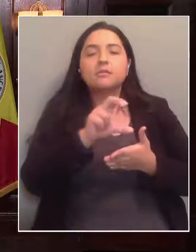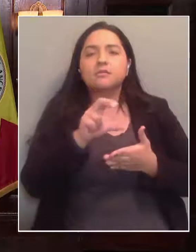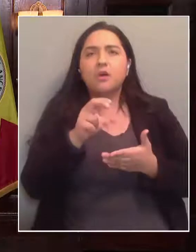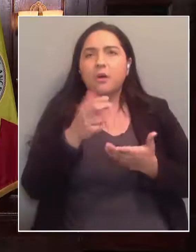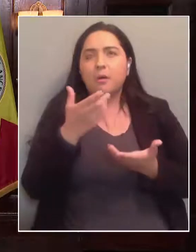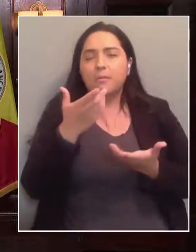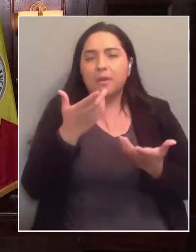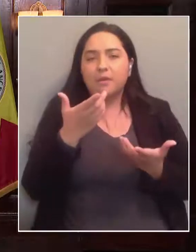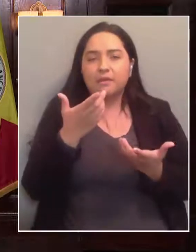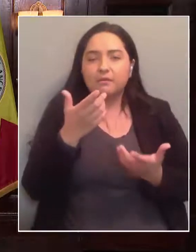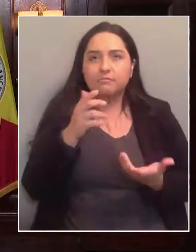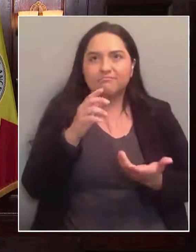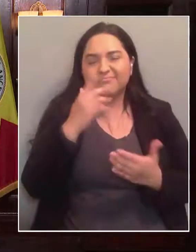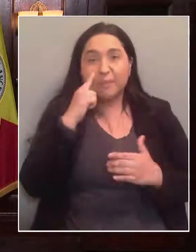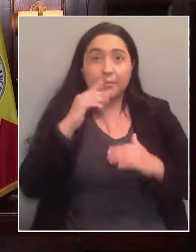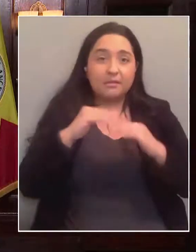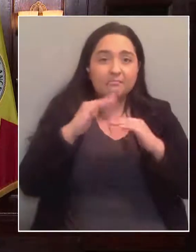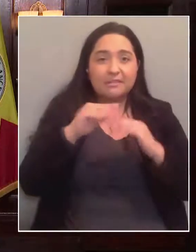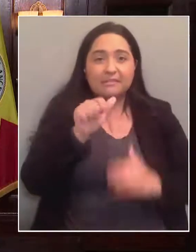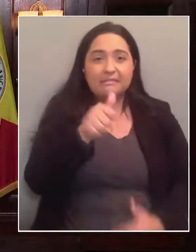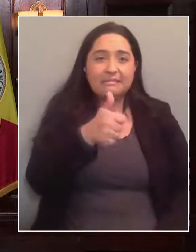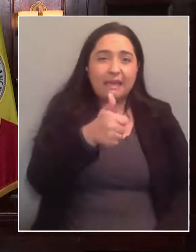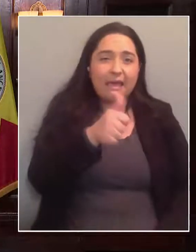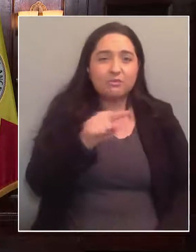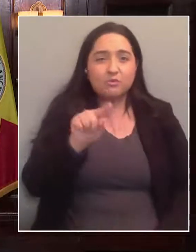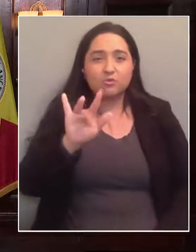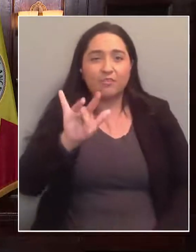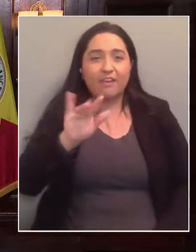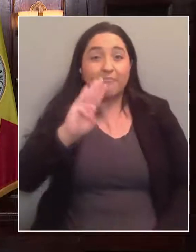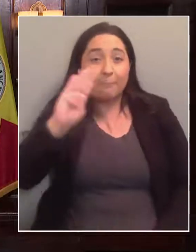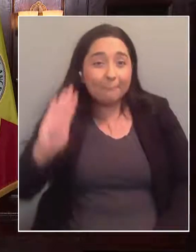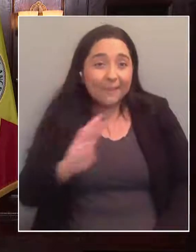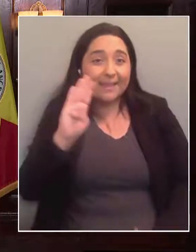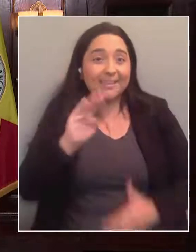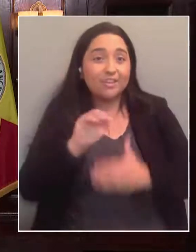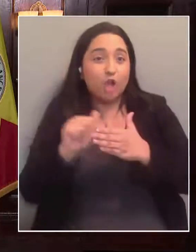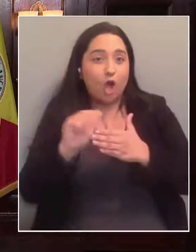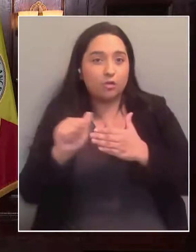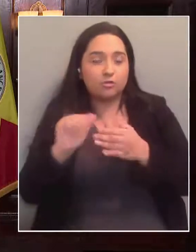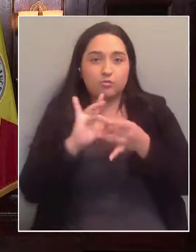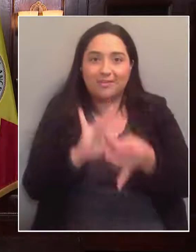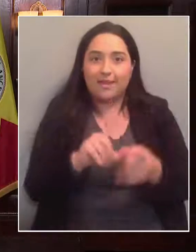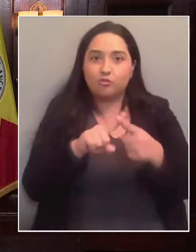BUT AT LEAST 10 BILLION DOLLARS OF UTILITY ASSISTANCE.